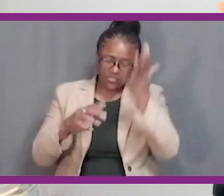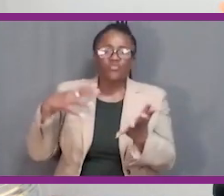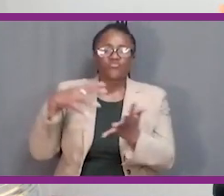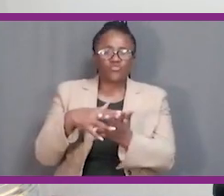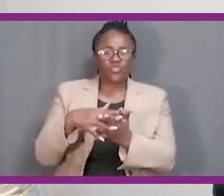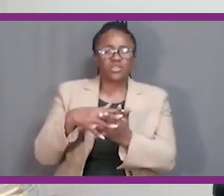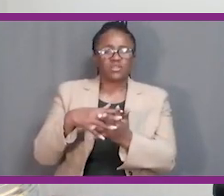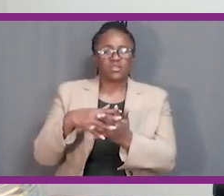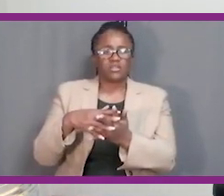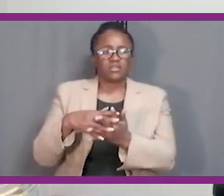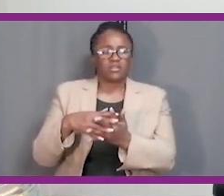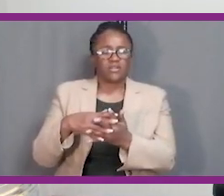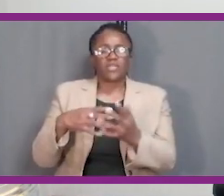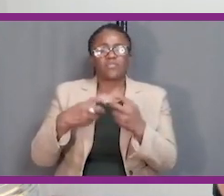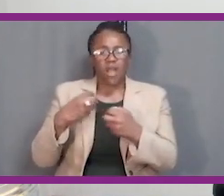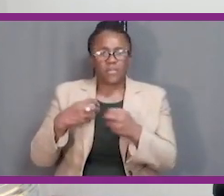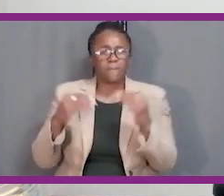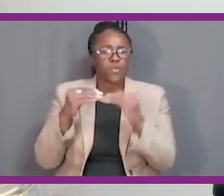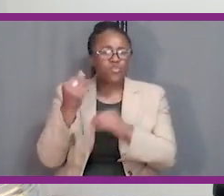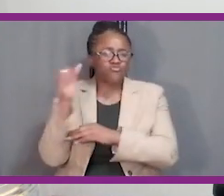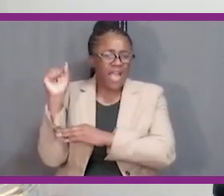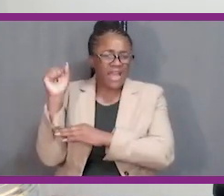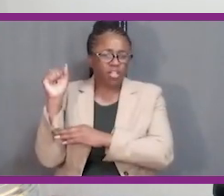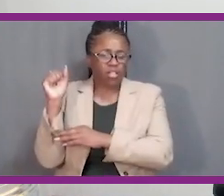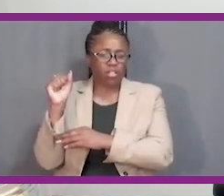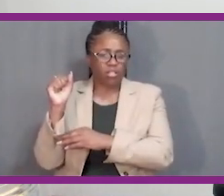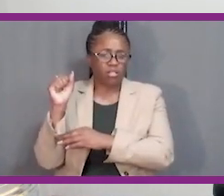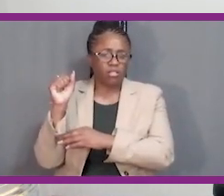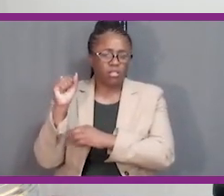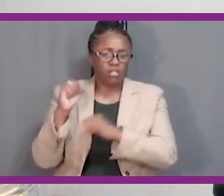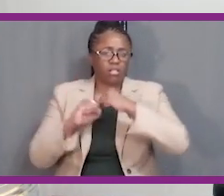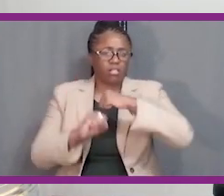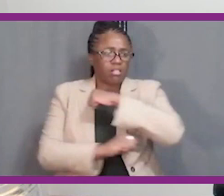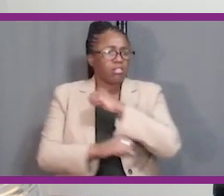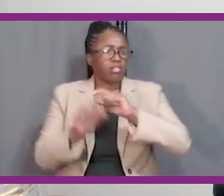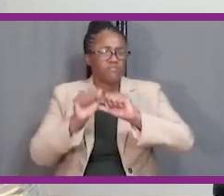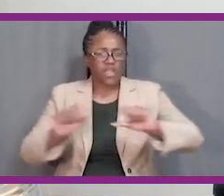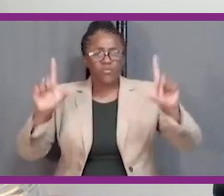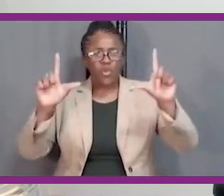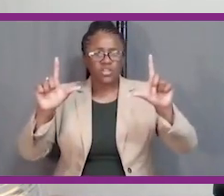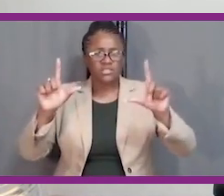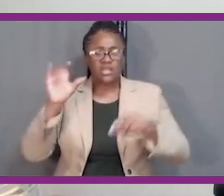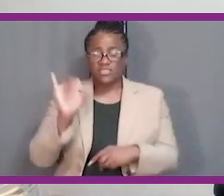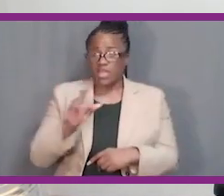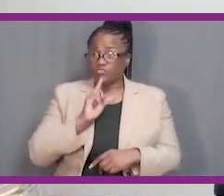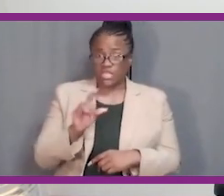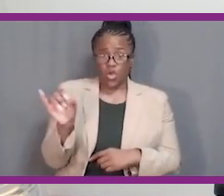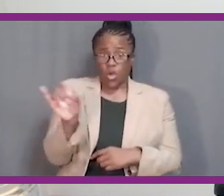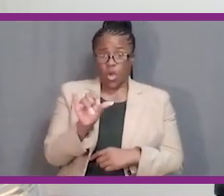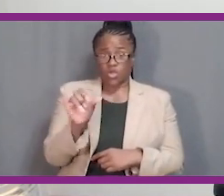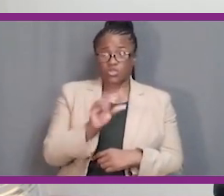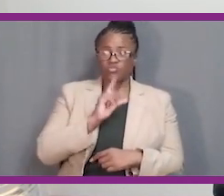they are also they, and it's long-term work. It's not necessarily just show up one day to fight for